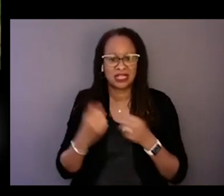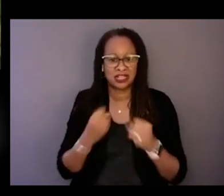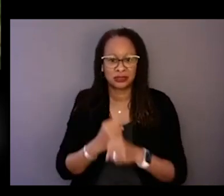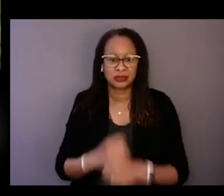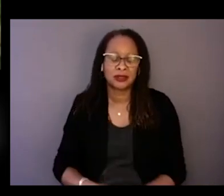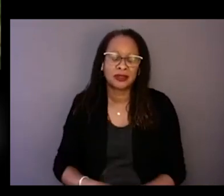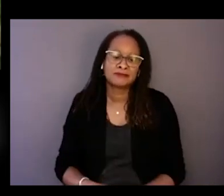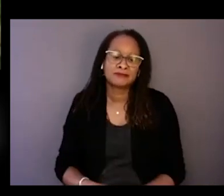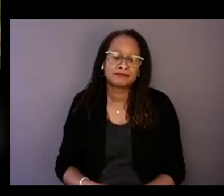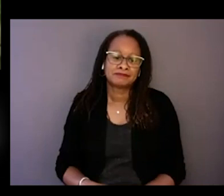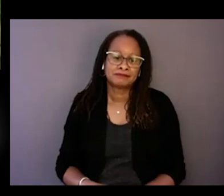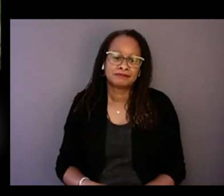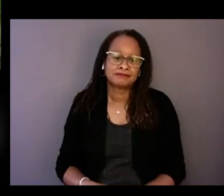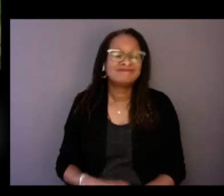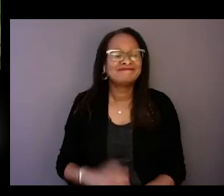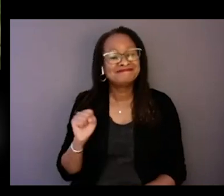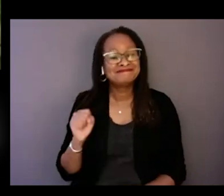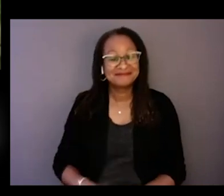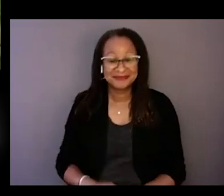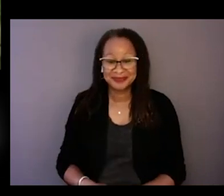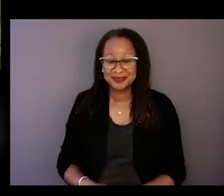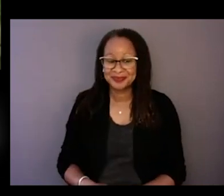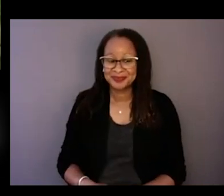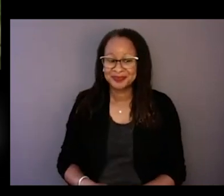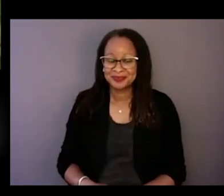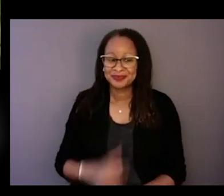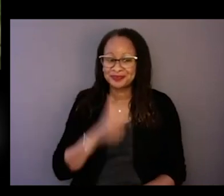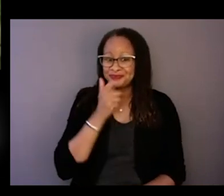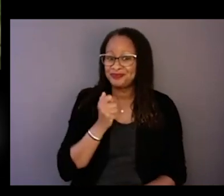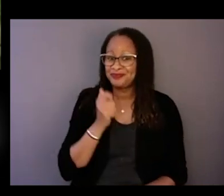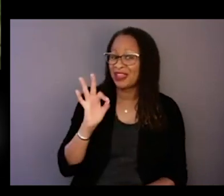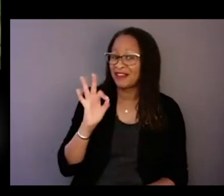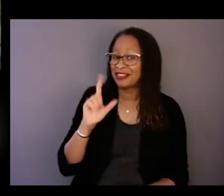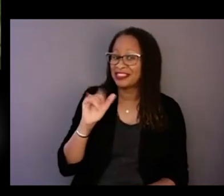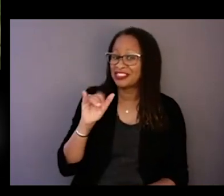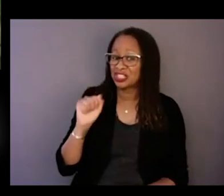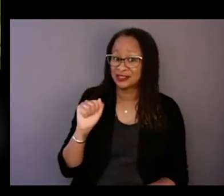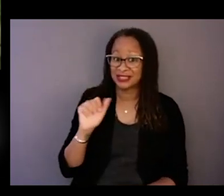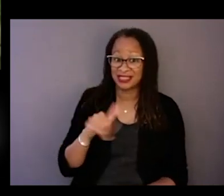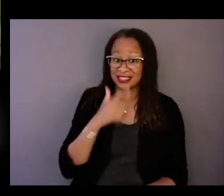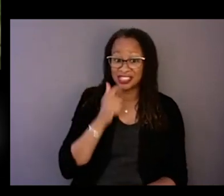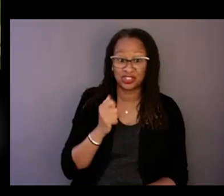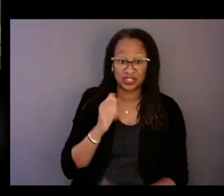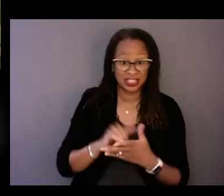So, yeah. [Christy] It's interesting though that Felicia was initially reluctant because she seems effusive,